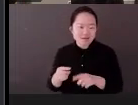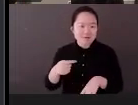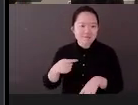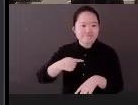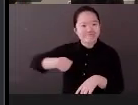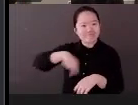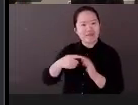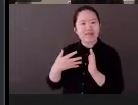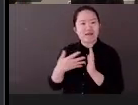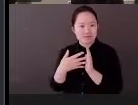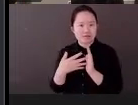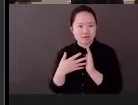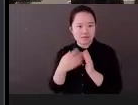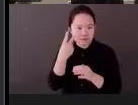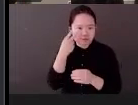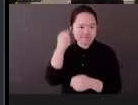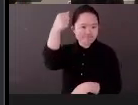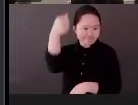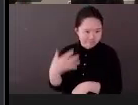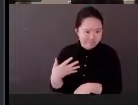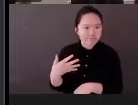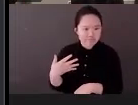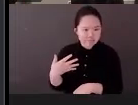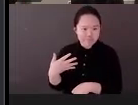in all of these categories, some more, some less.